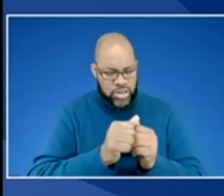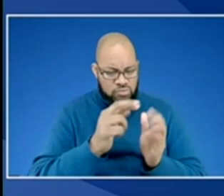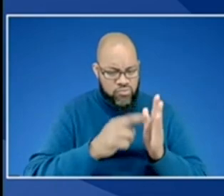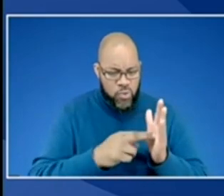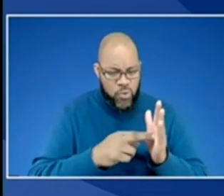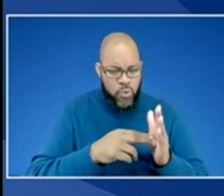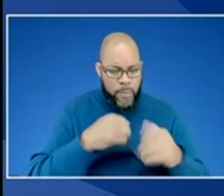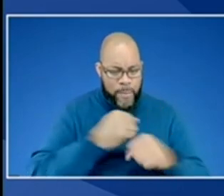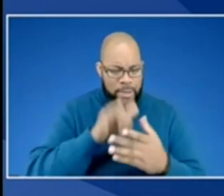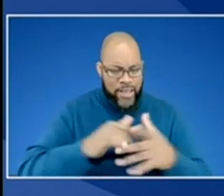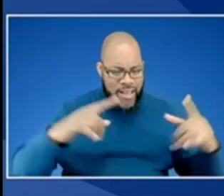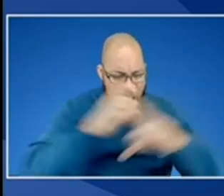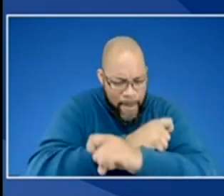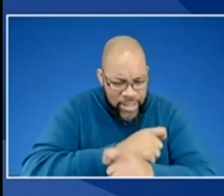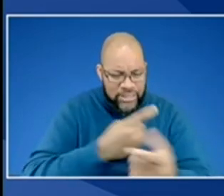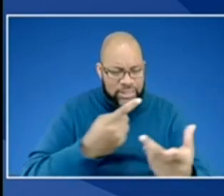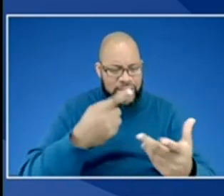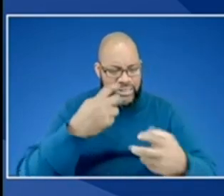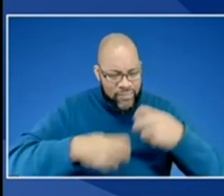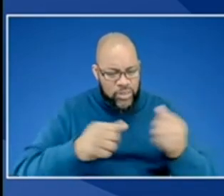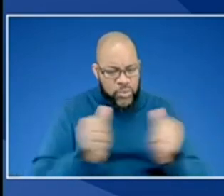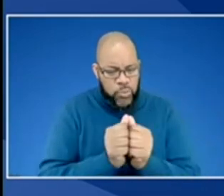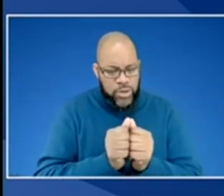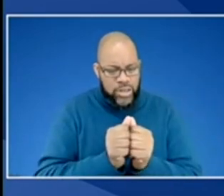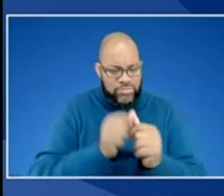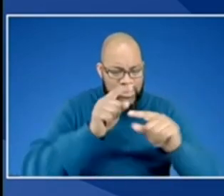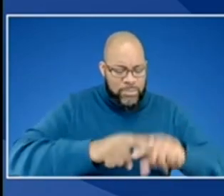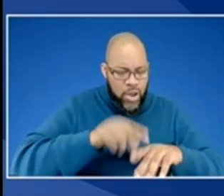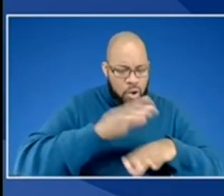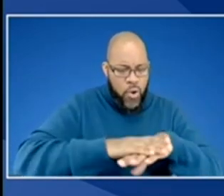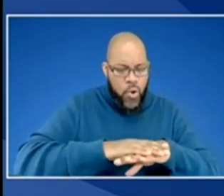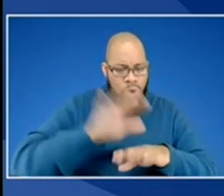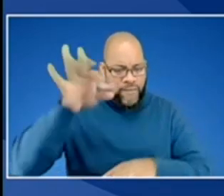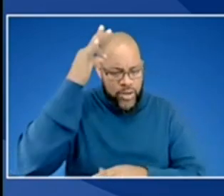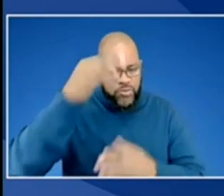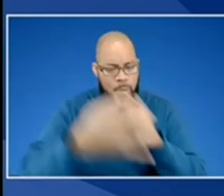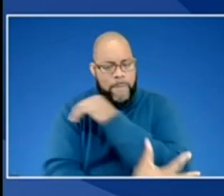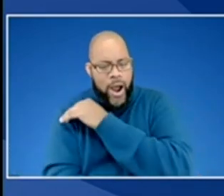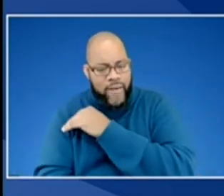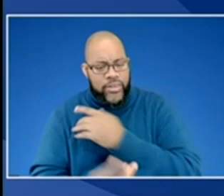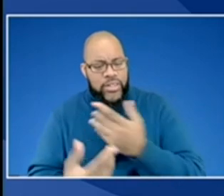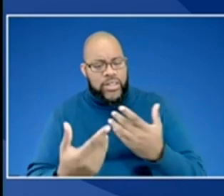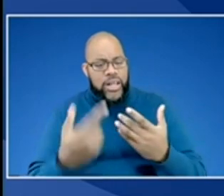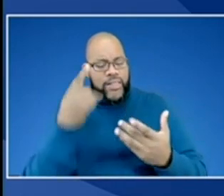complexities and difficulties with reliance on the Federal poverty line. And I think for the purposes of what we're